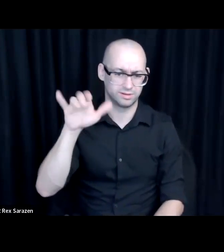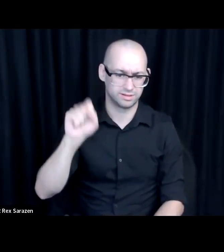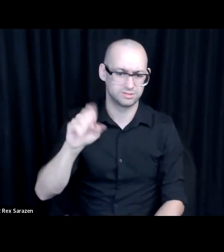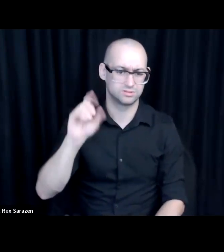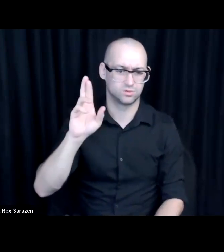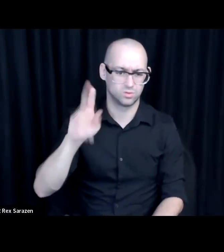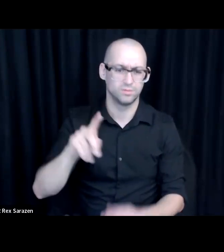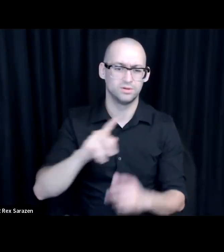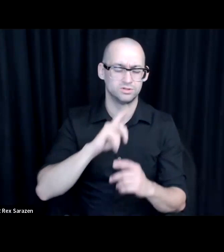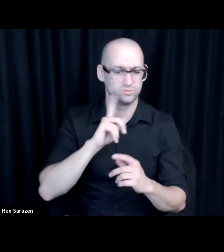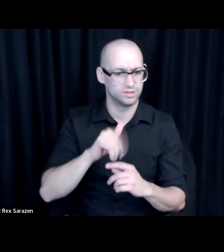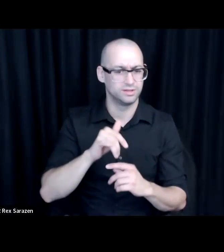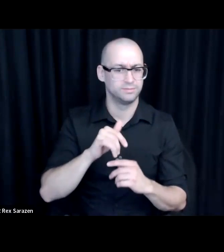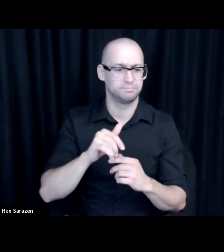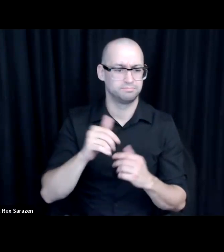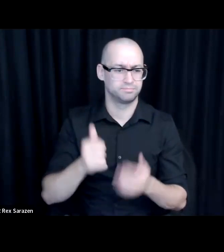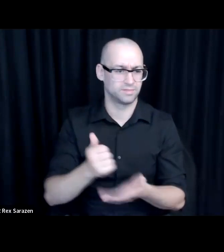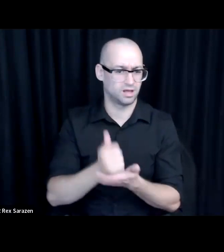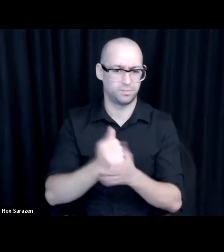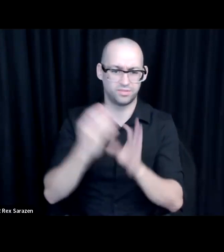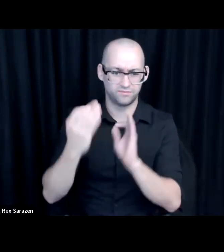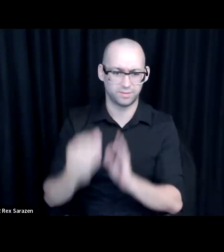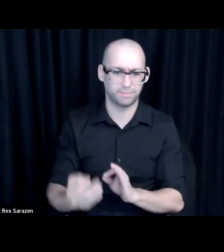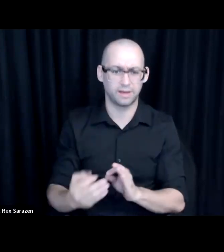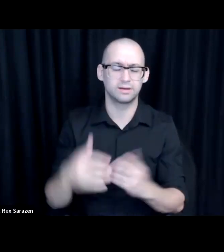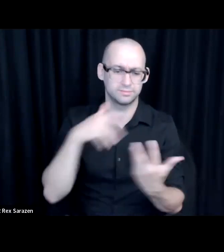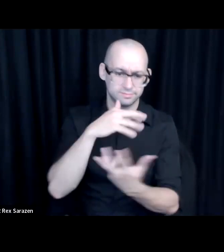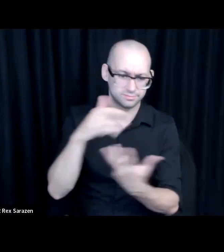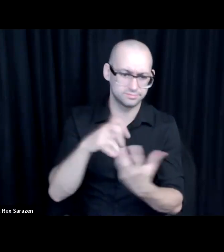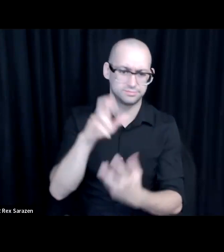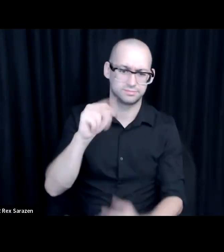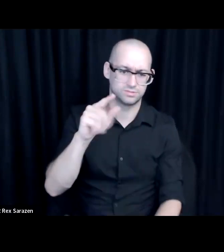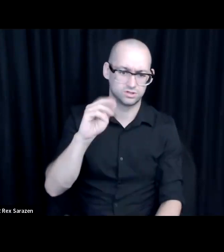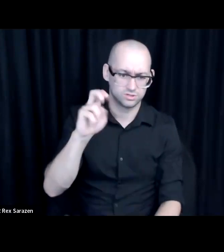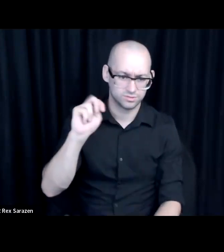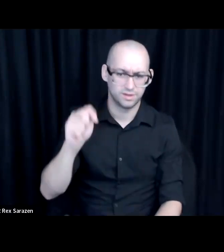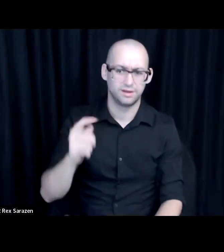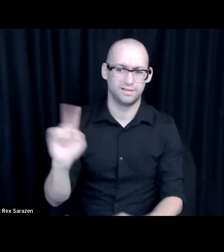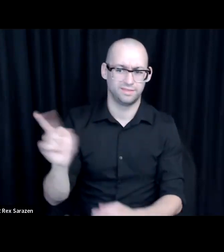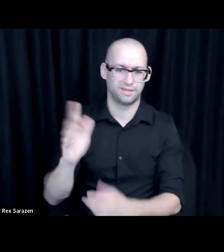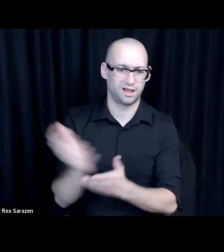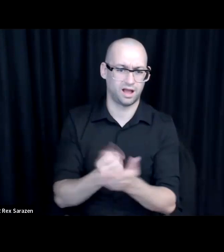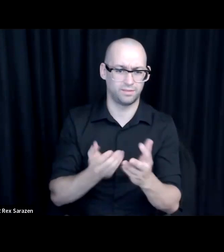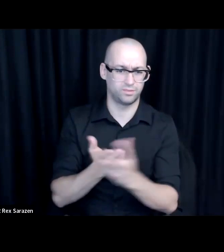the feedback and engagement that they received throughout the process and in drafting their